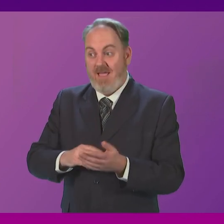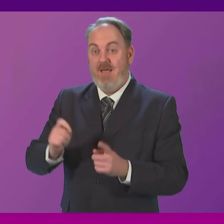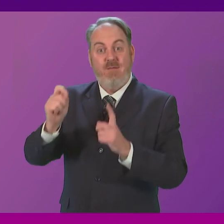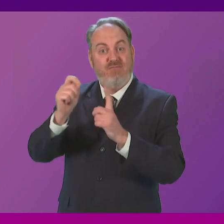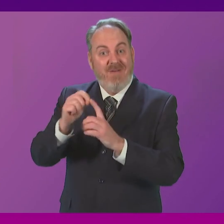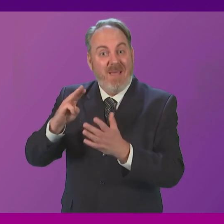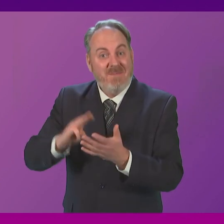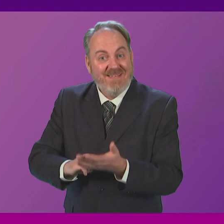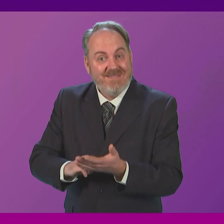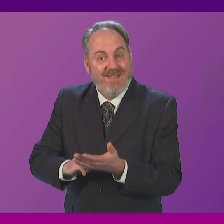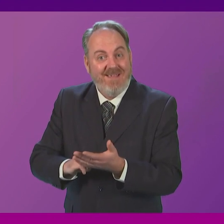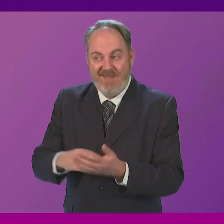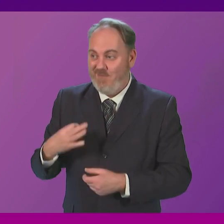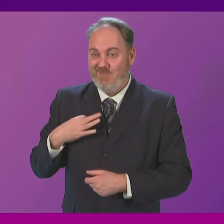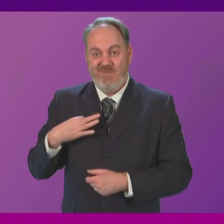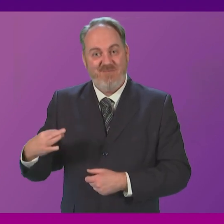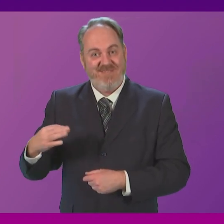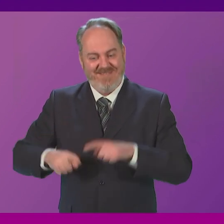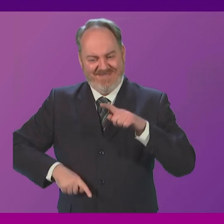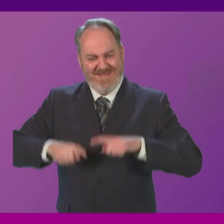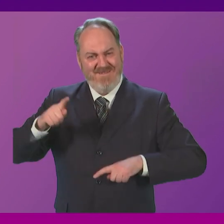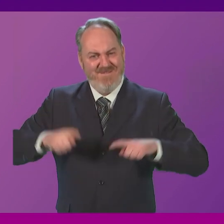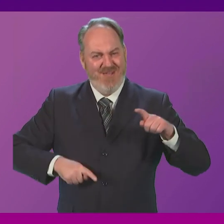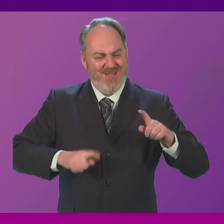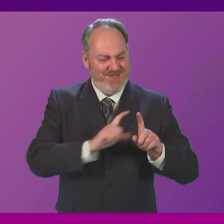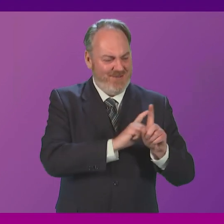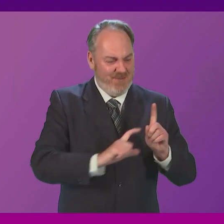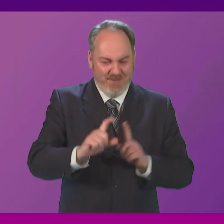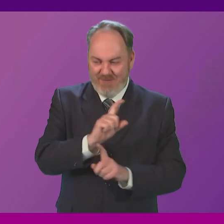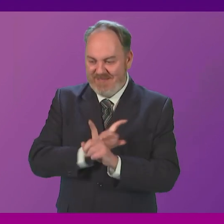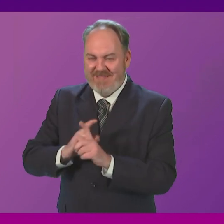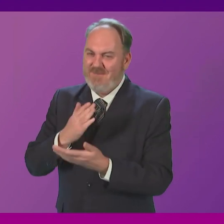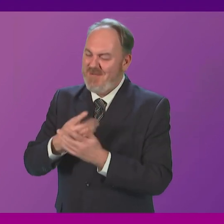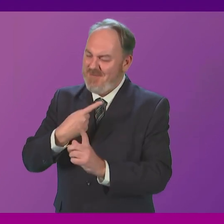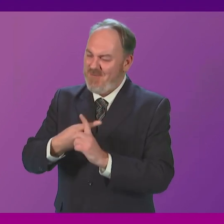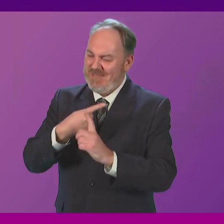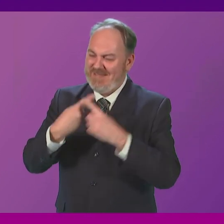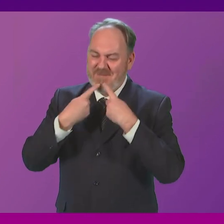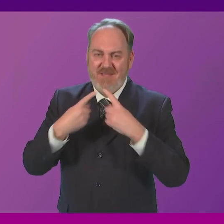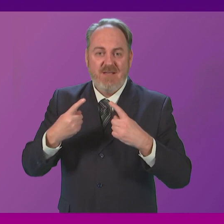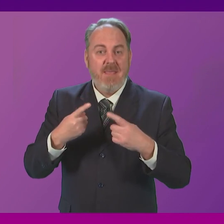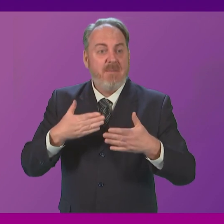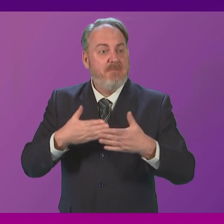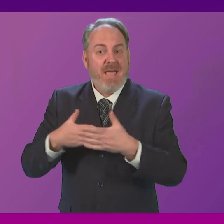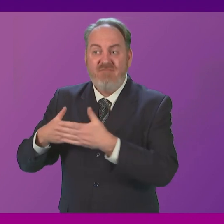communities sends a strong, positive message to everyone that in this country there are no barriers to what they can achieve.